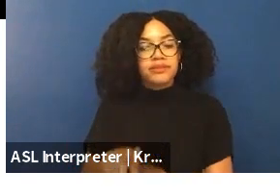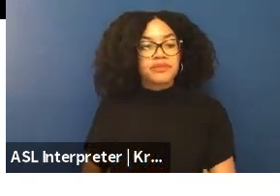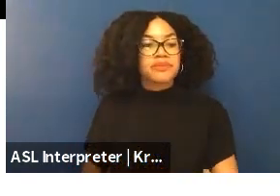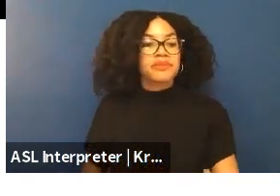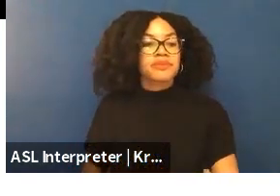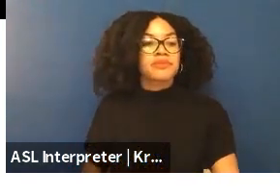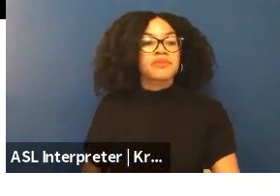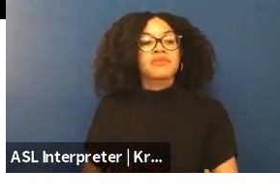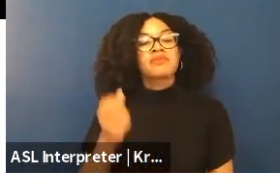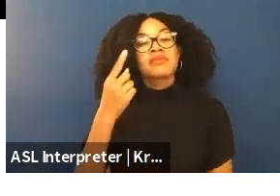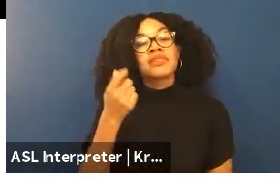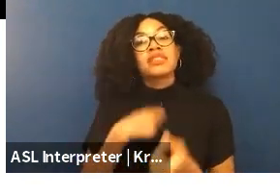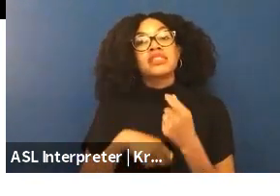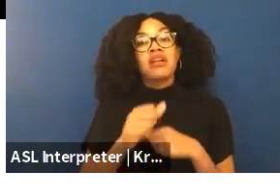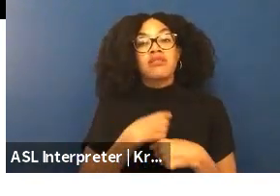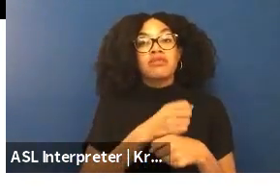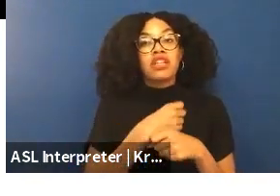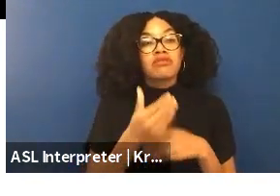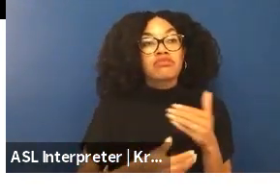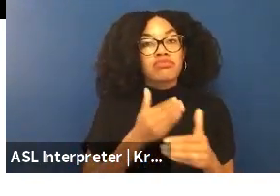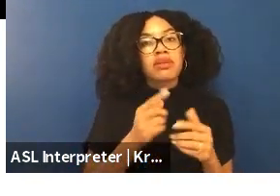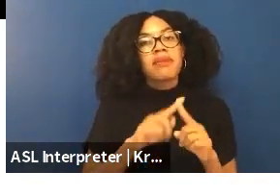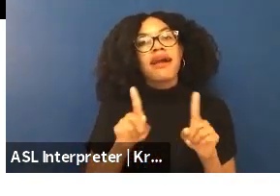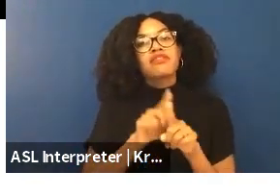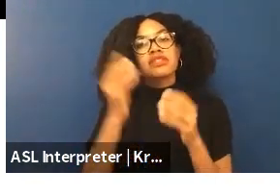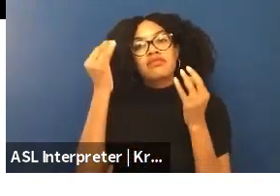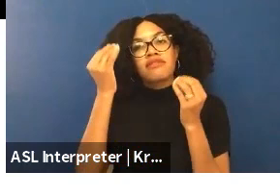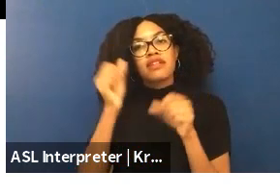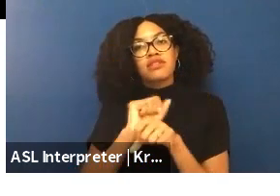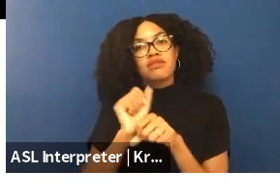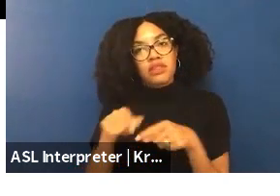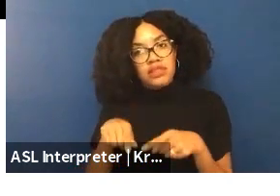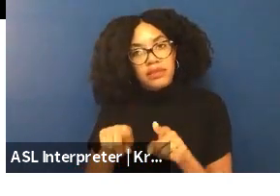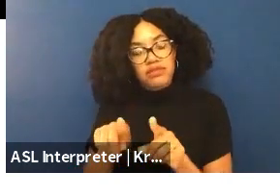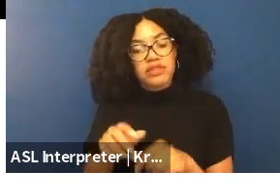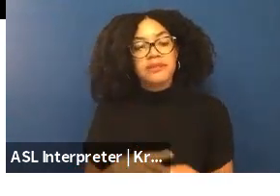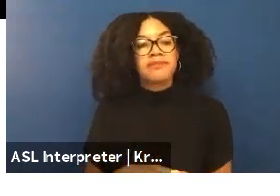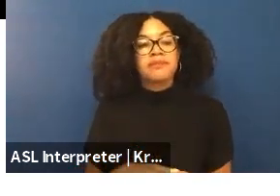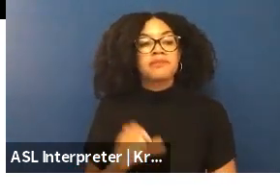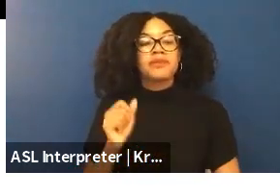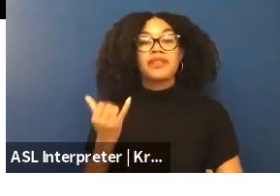reflective work in the mainstream." And with that I'll turn it over to my colleague, Janine Carlock,